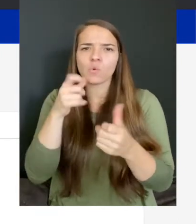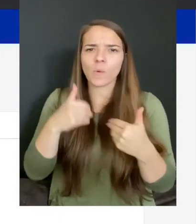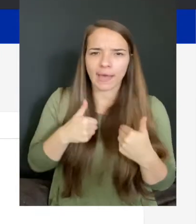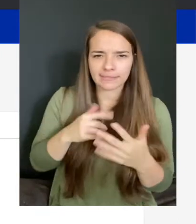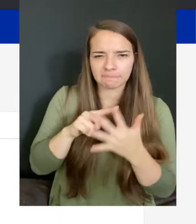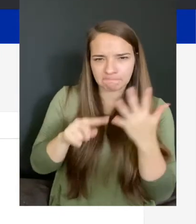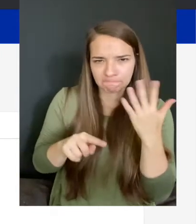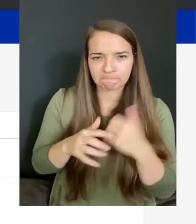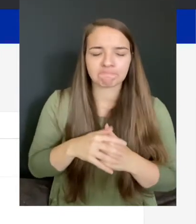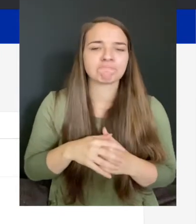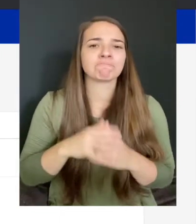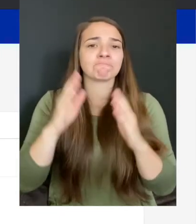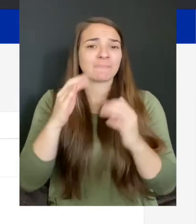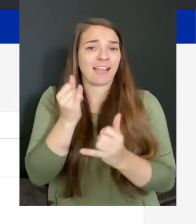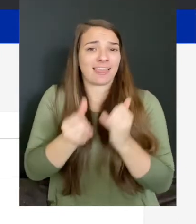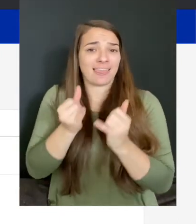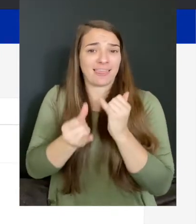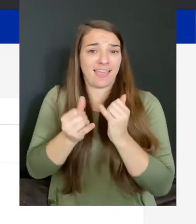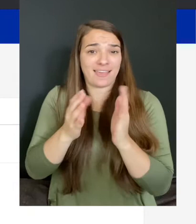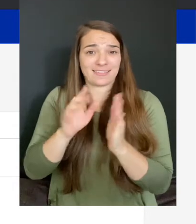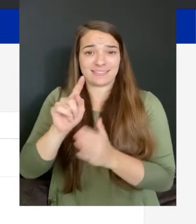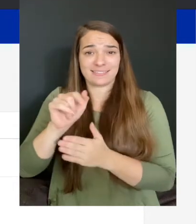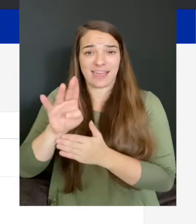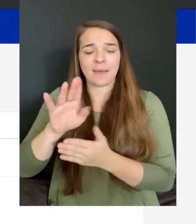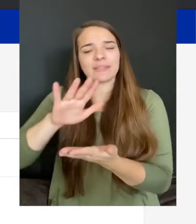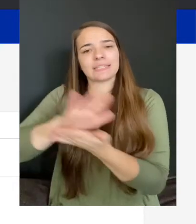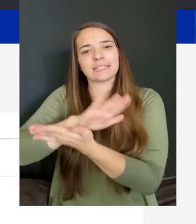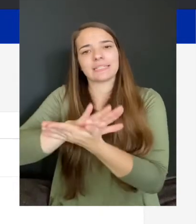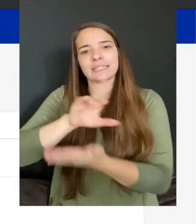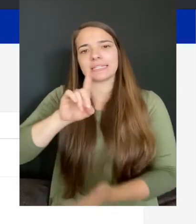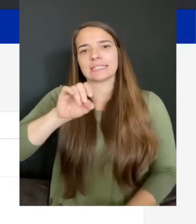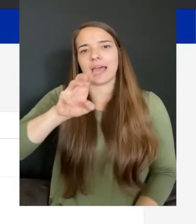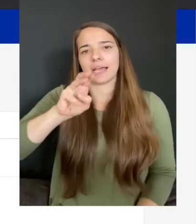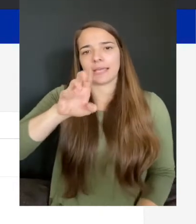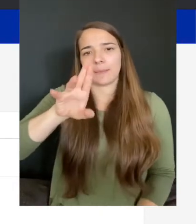The last tab under accommodations is called documents, and so any approved documents you